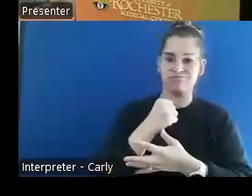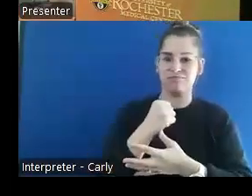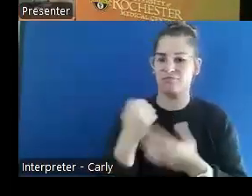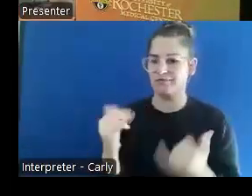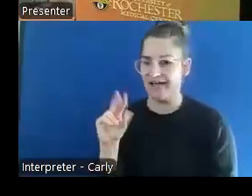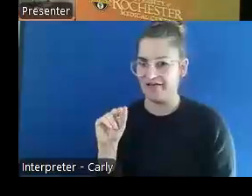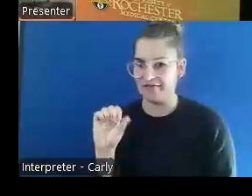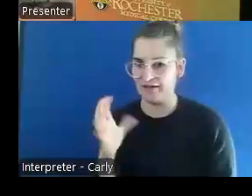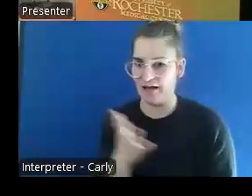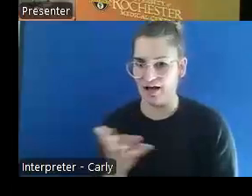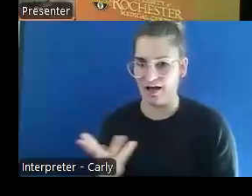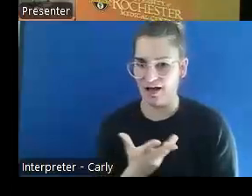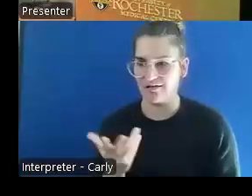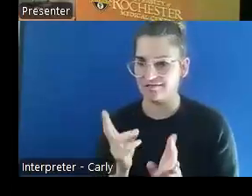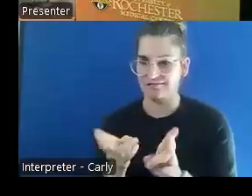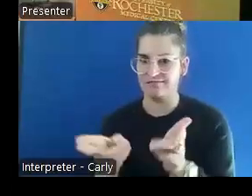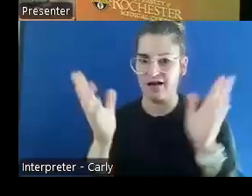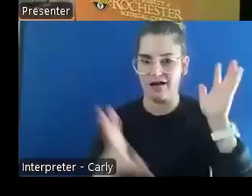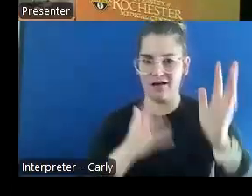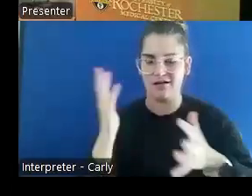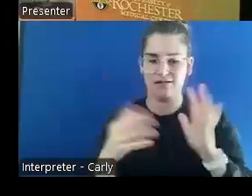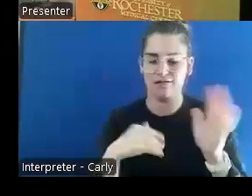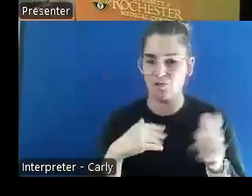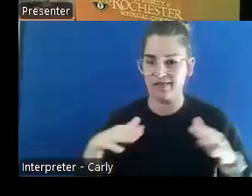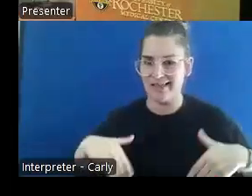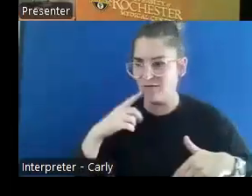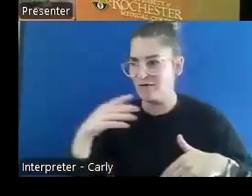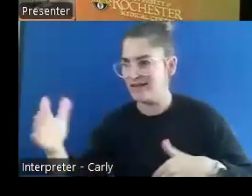try to come up with a plan or they're going to be running late for you know their next visit